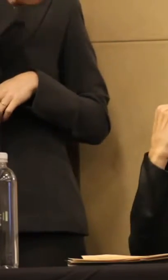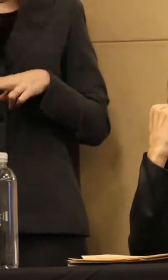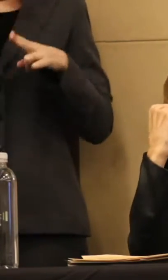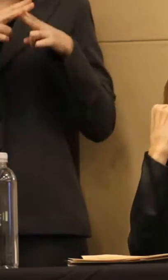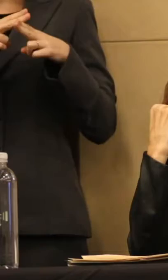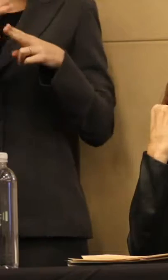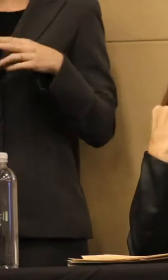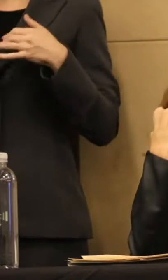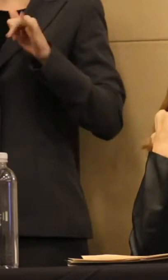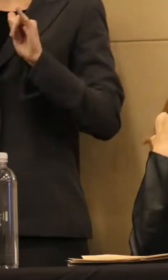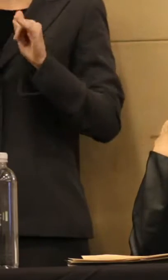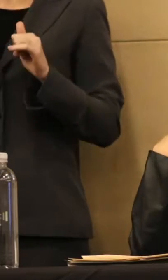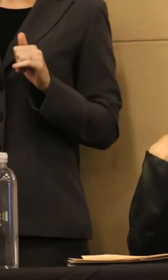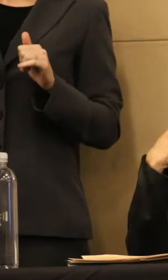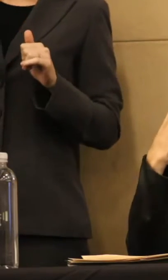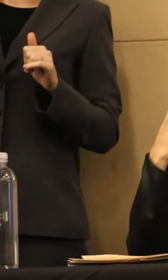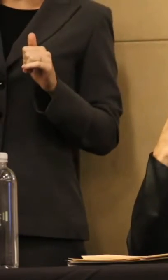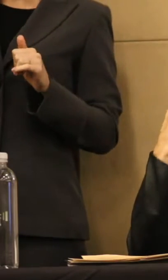for people with disabilities.